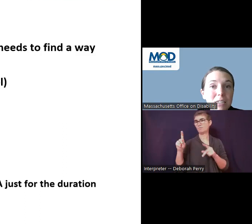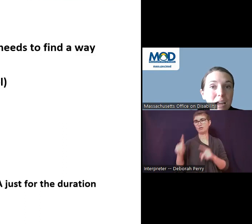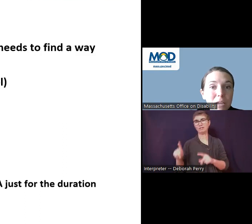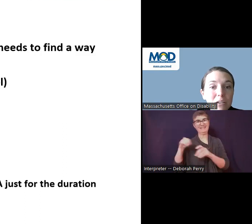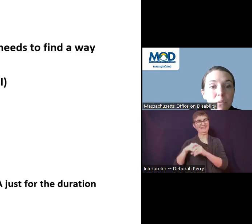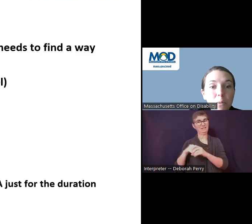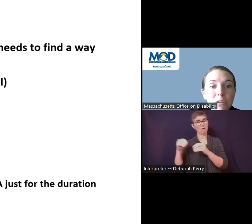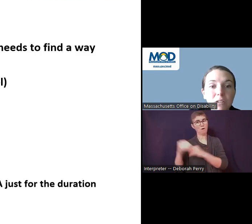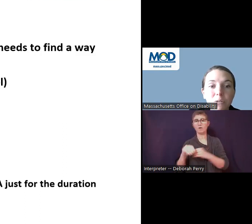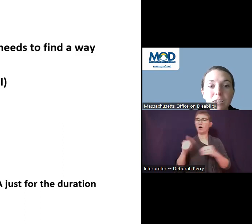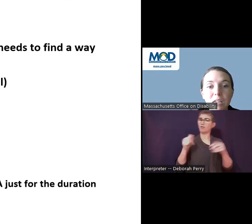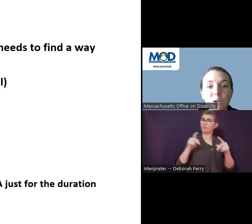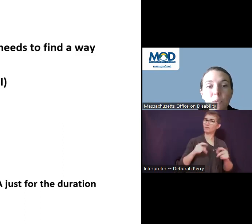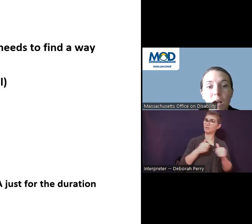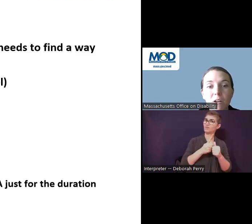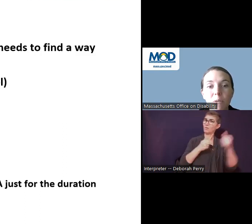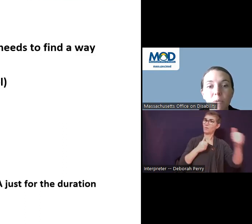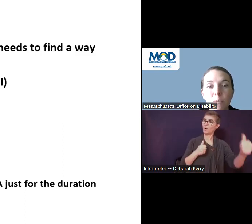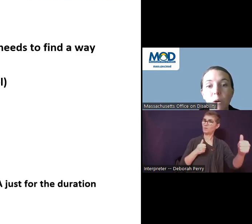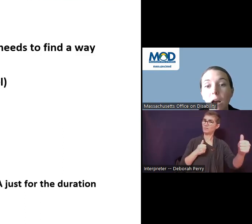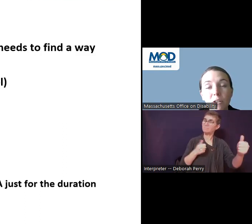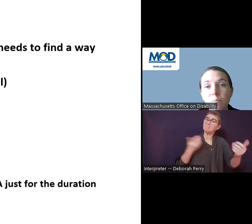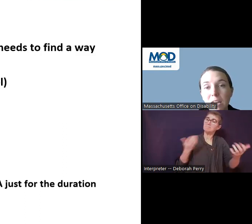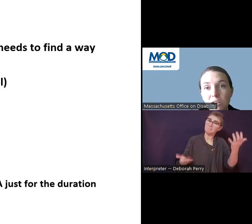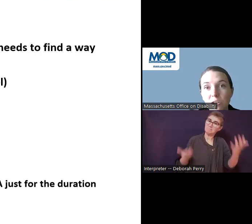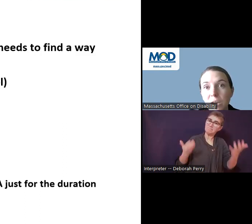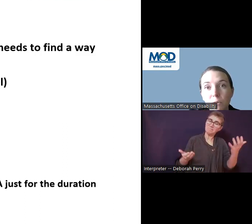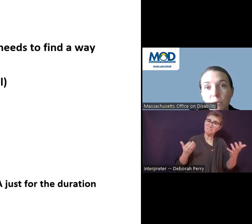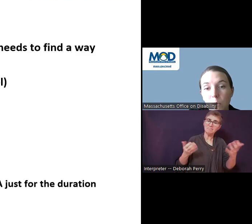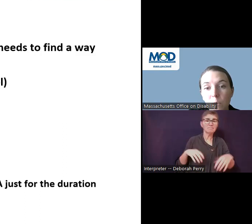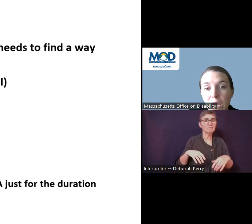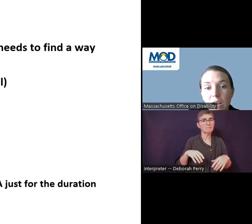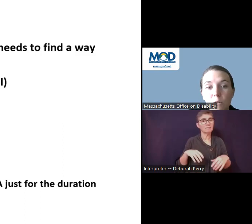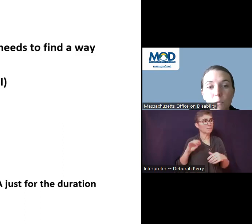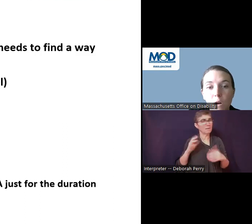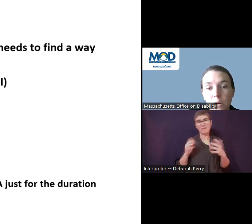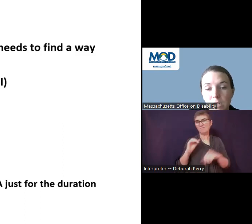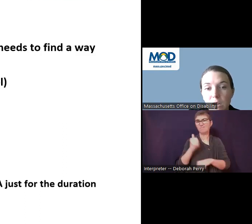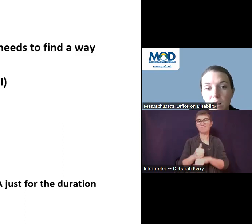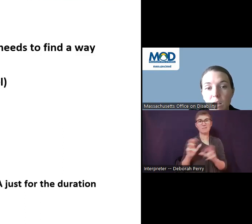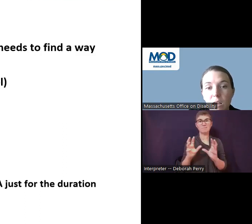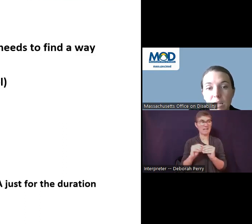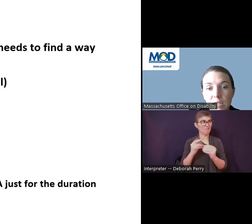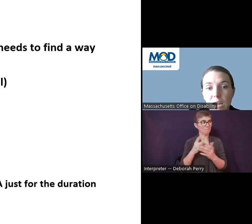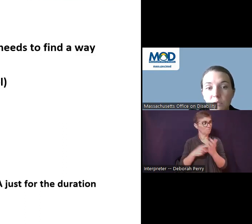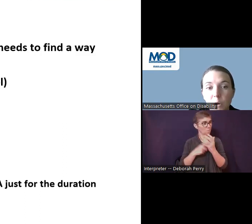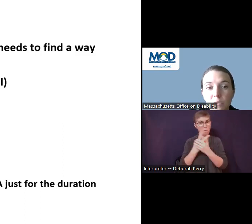meetings remotely so consider whether whether the meeting should be a remote meeting or if one